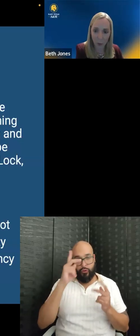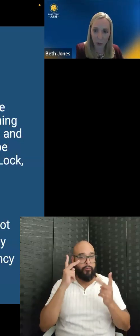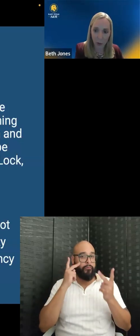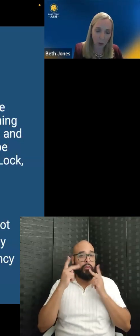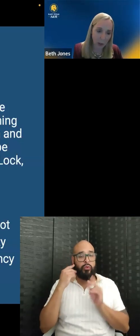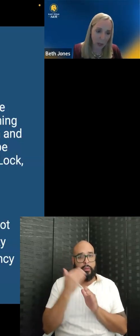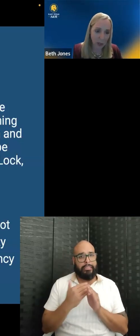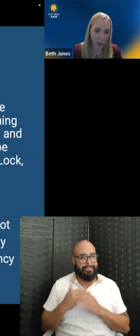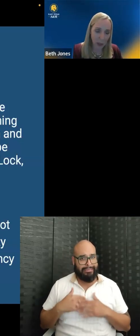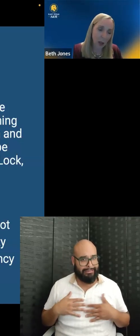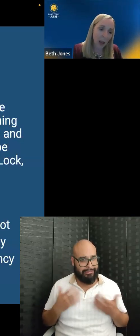You wouldn't want to go straight to SLD.